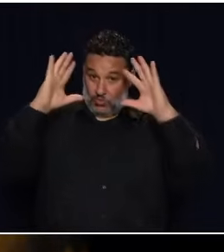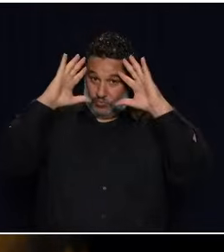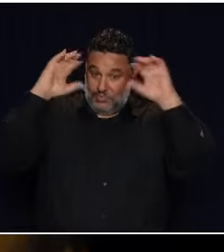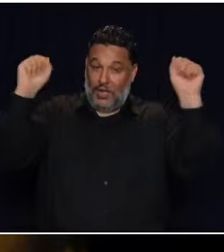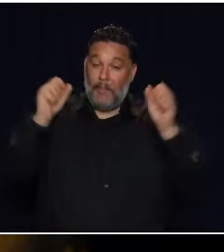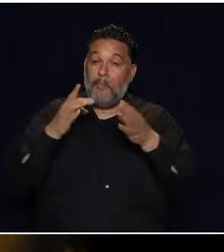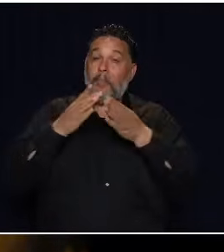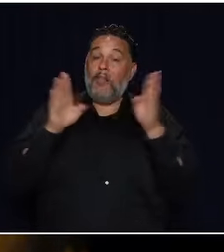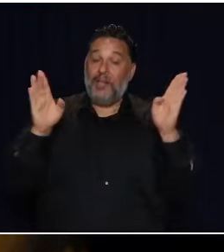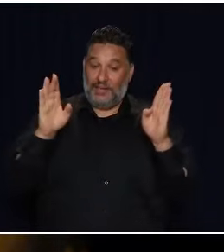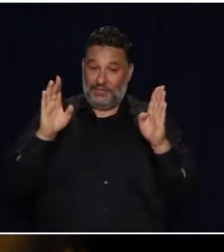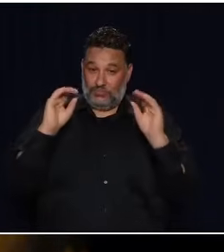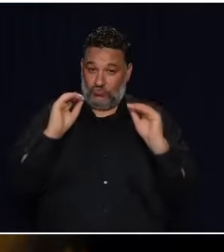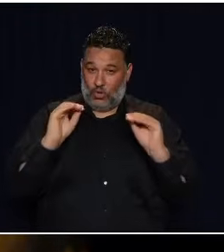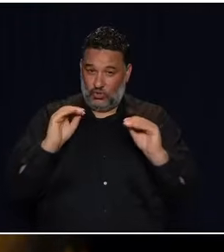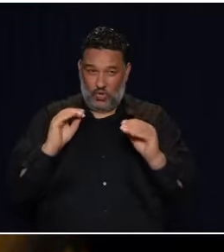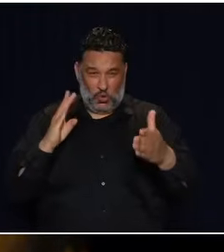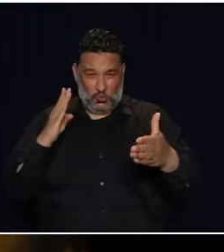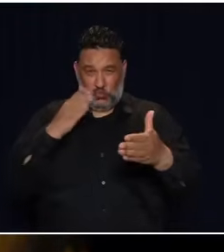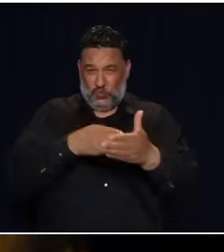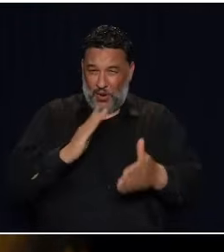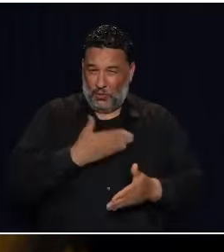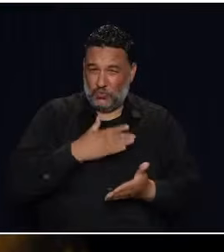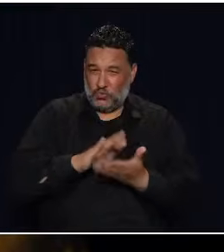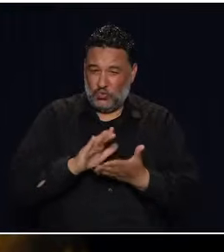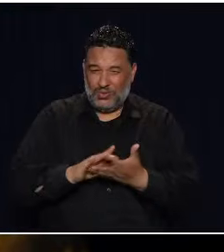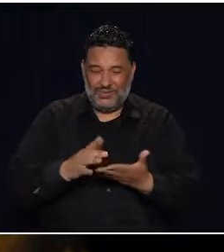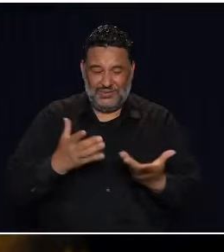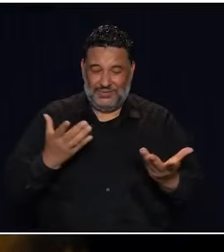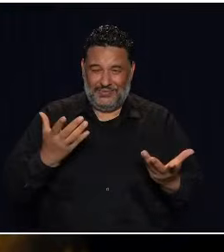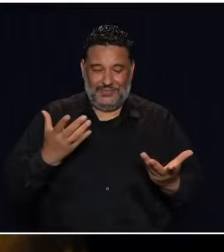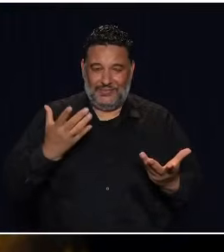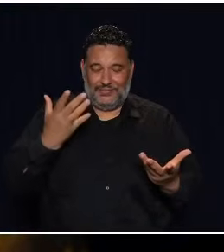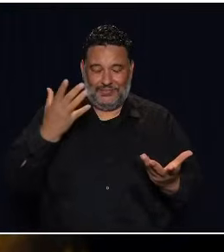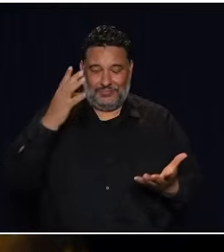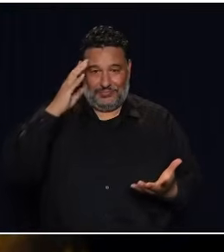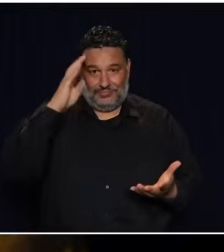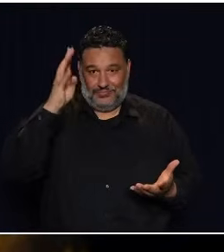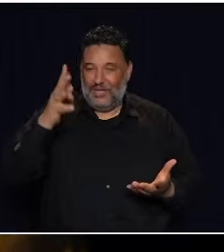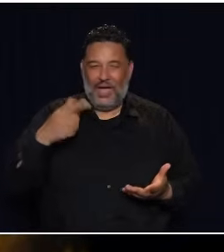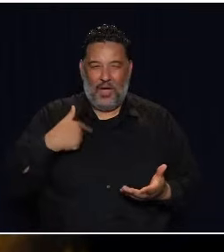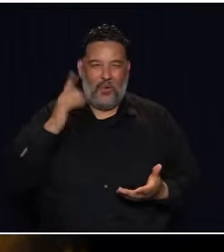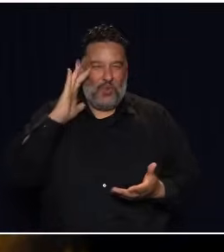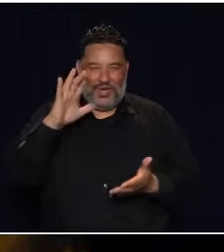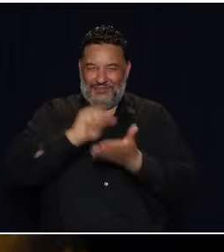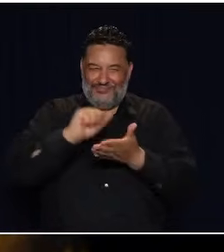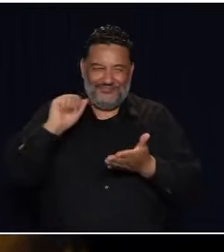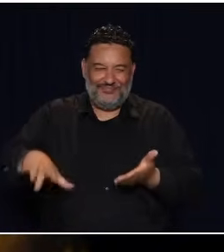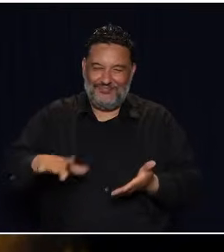THIS IS UNREASONABLE. HOW IS IT THE SUPERINTENDENT OF PUBLIC INSTRUCTION WOULD SUE OUR